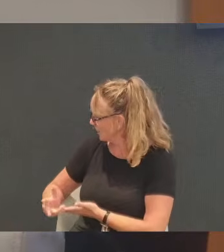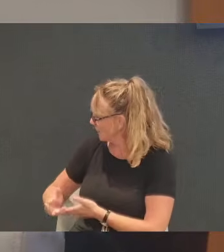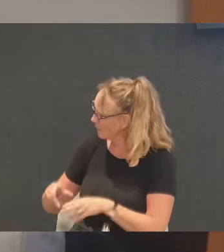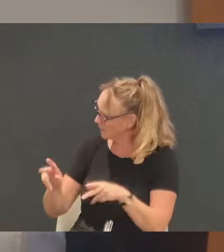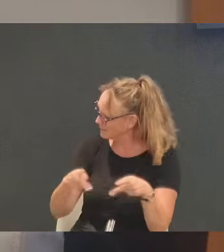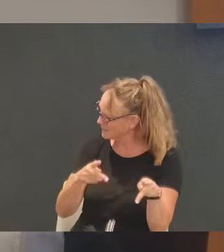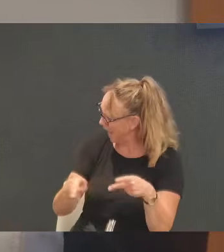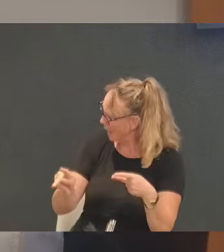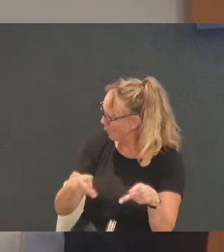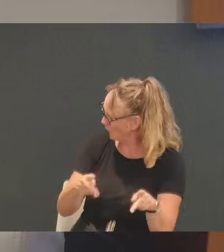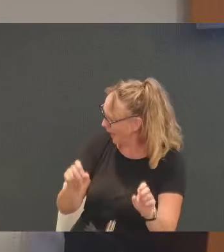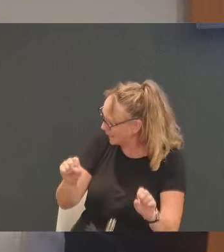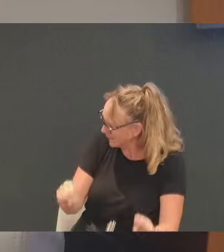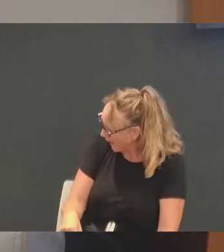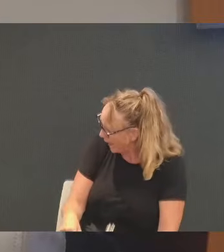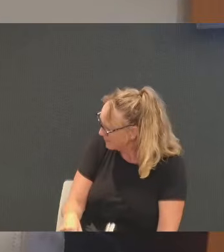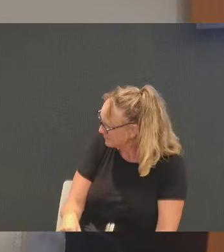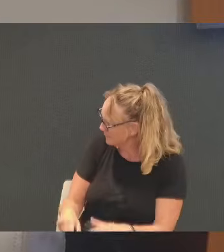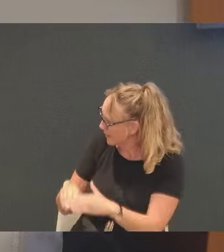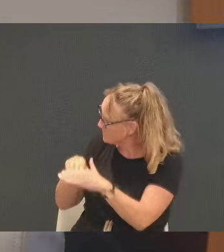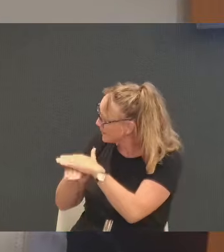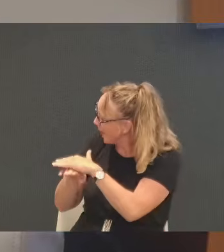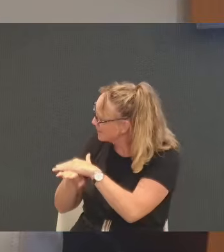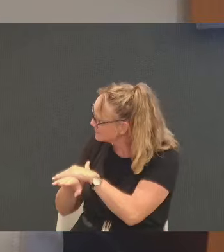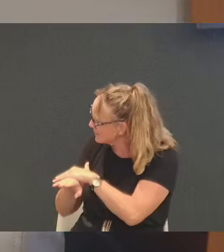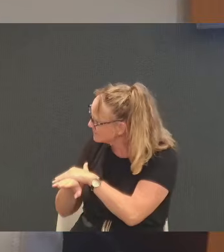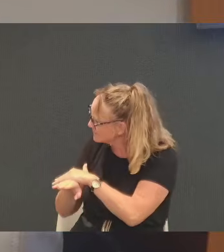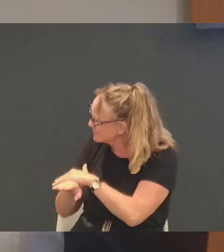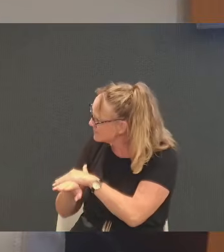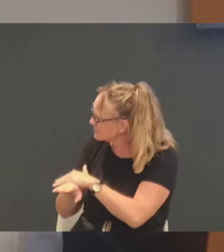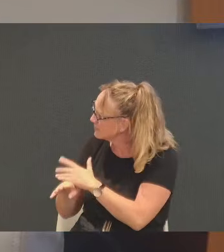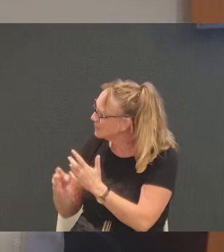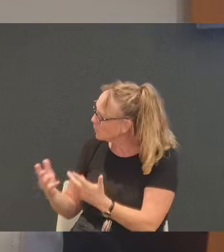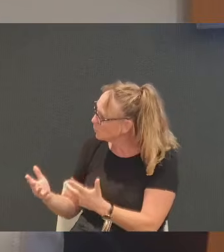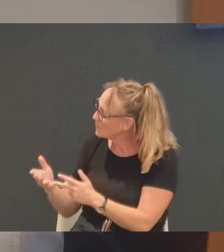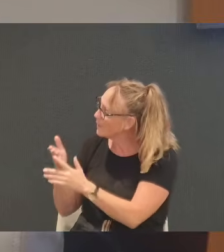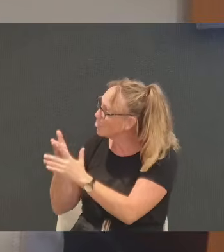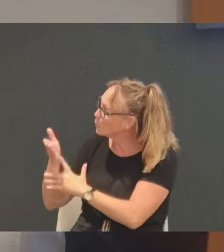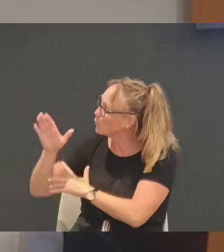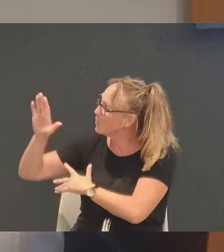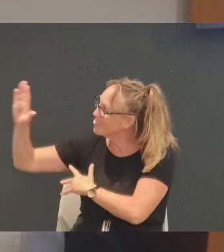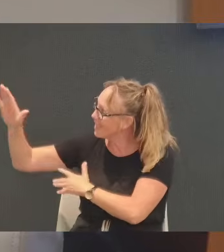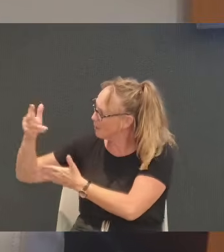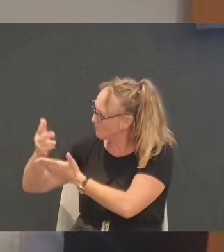to access this parking, it would be through the Bengals parking system. So, you'd have to get